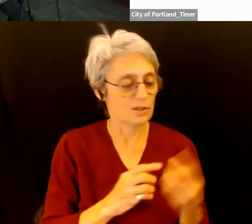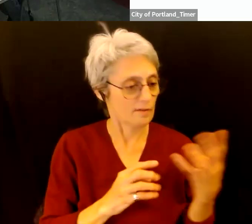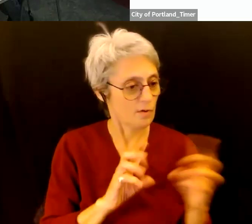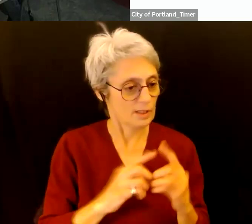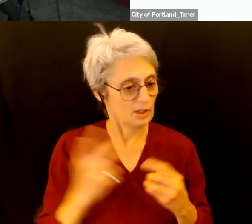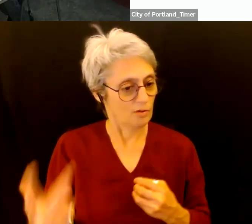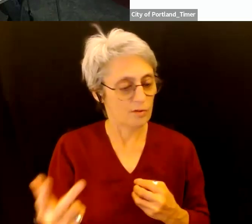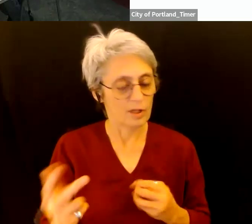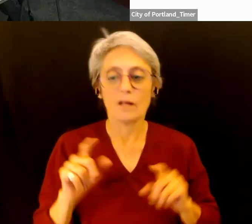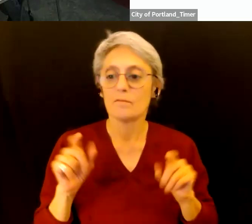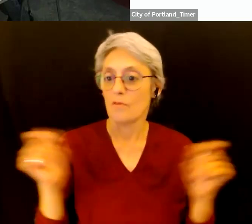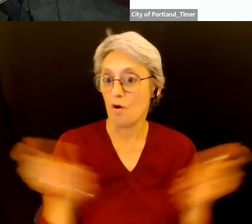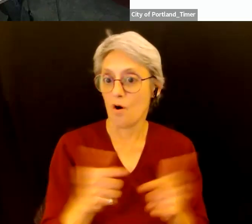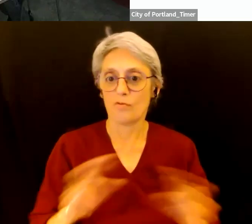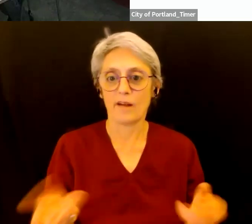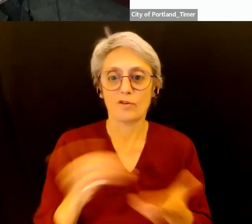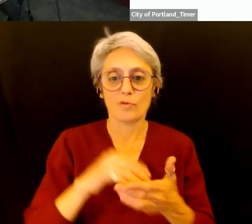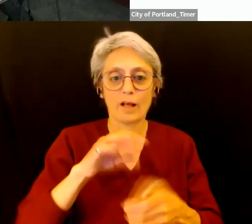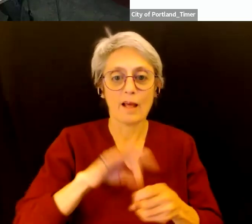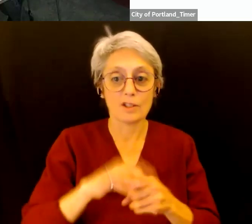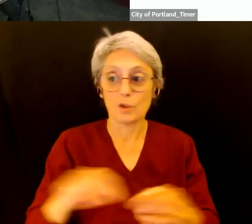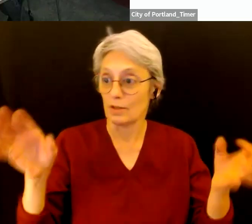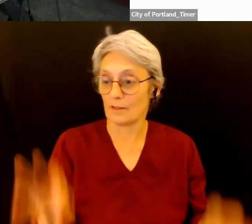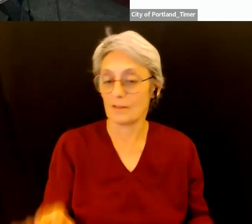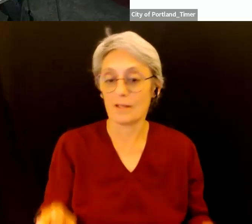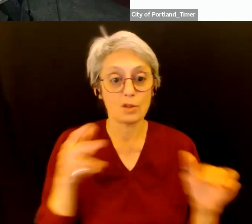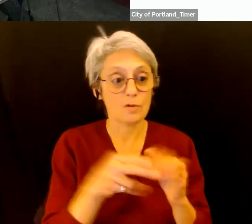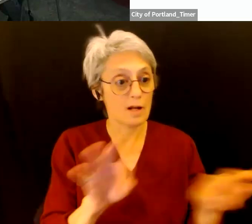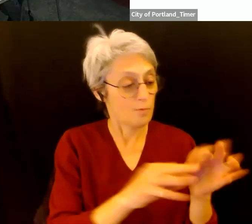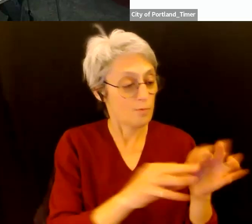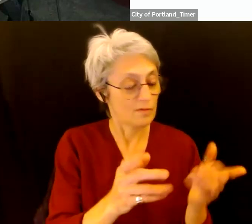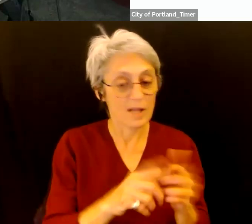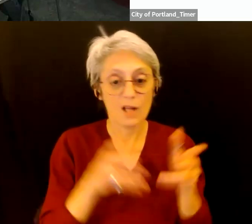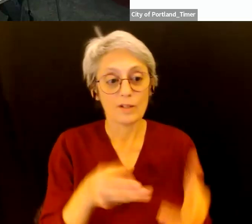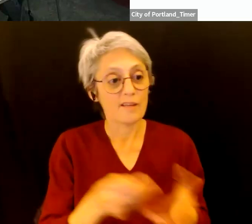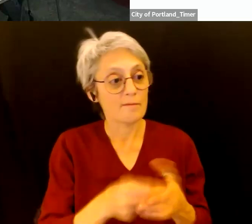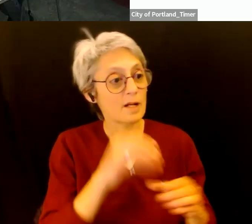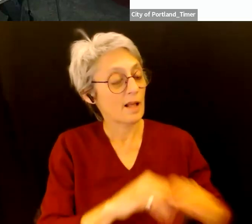If you choose to cut critical services while leaving money untouched in a fund that is already overfunded.